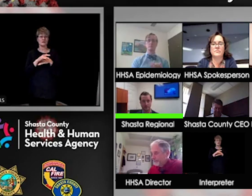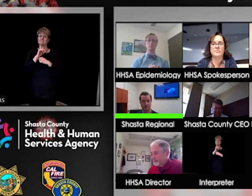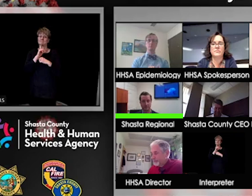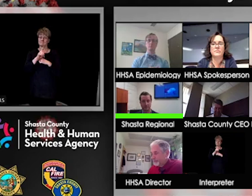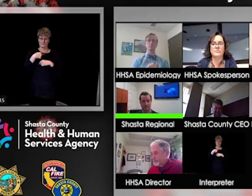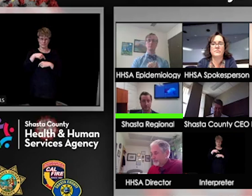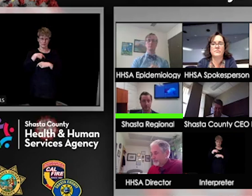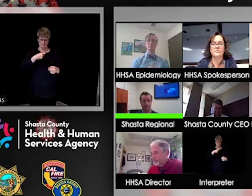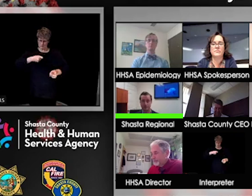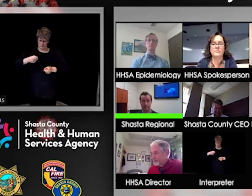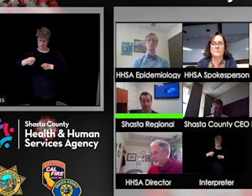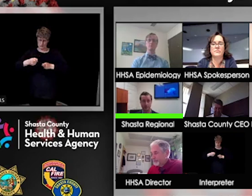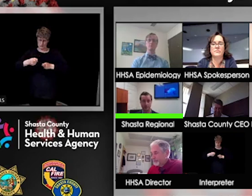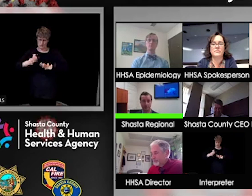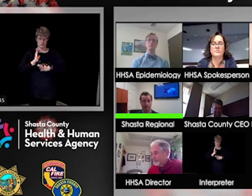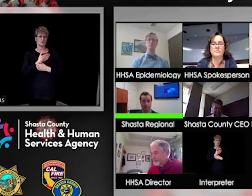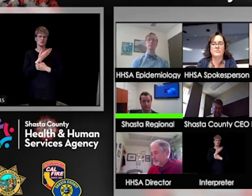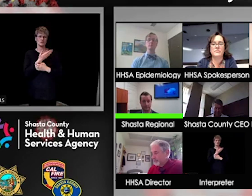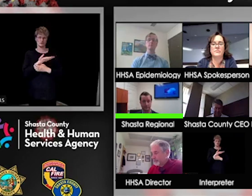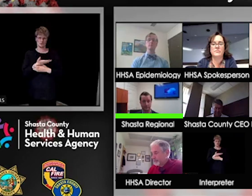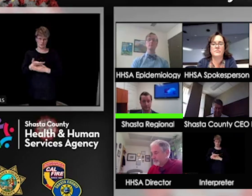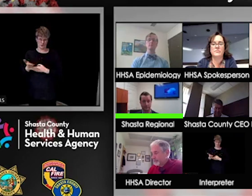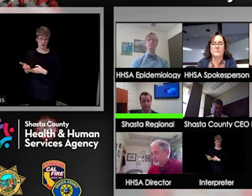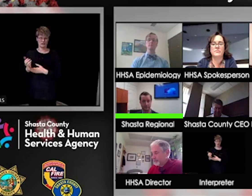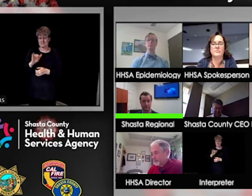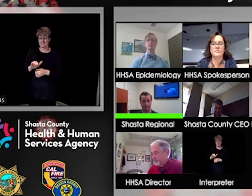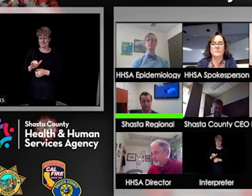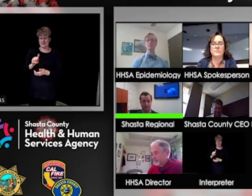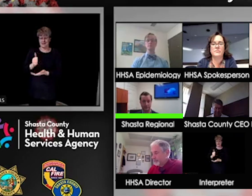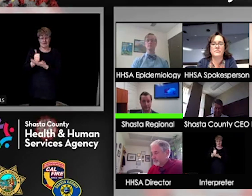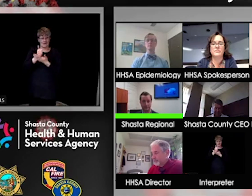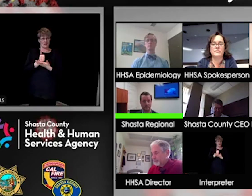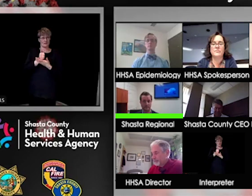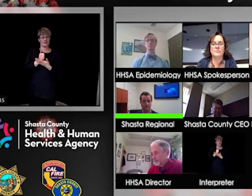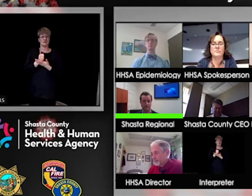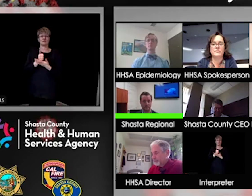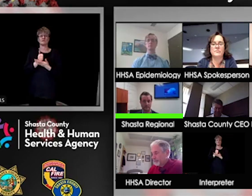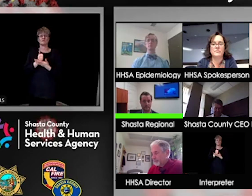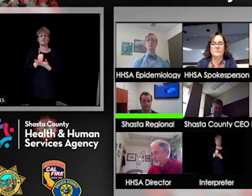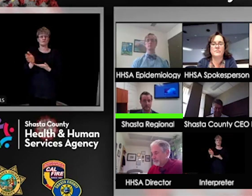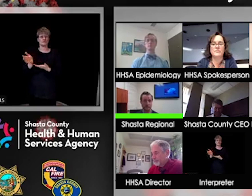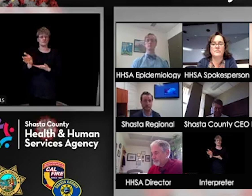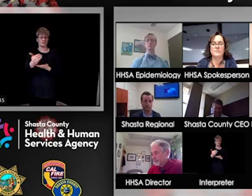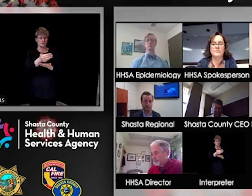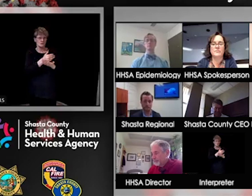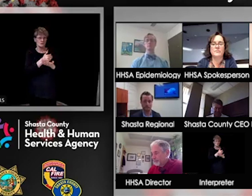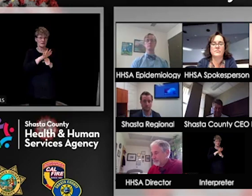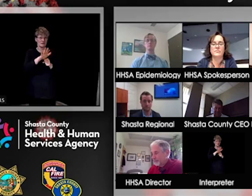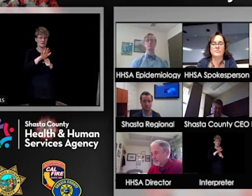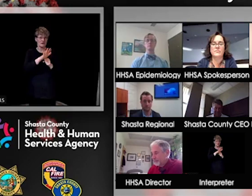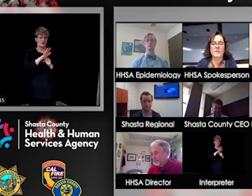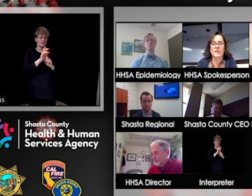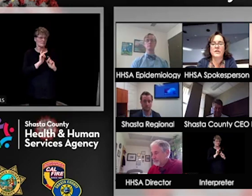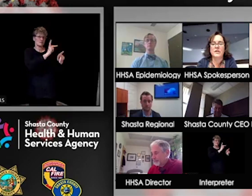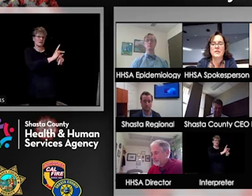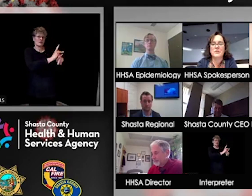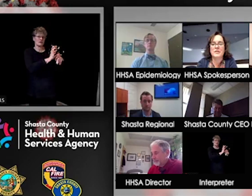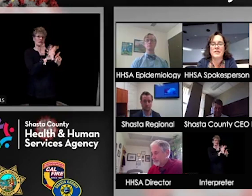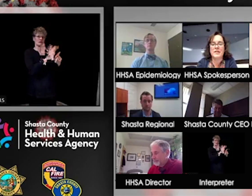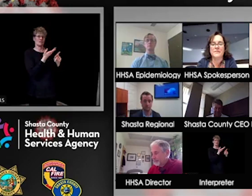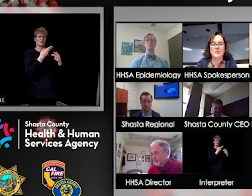us to make sure that we have enough and make sure everybody is safe. I just wanted to give